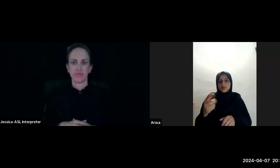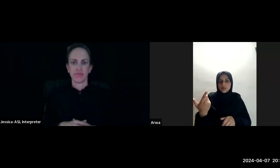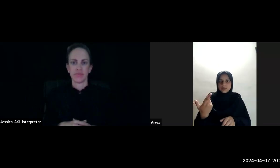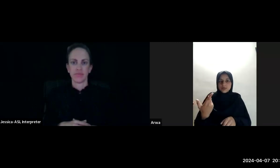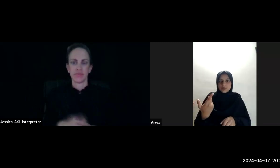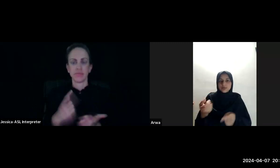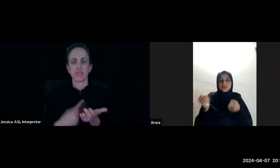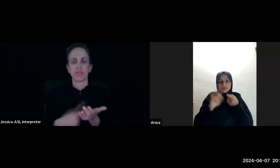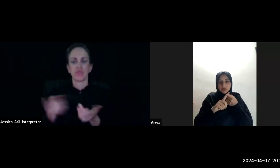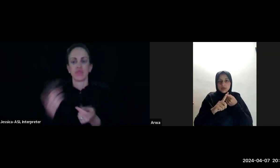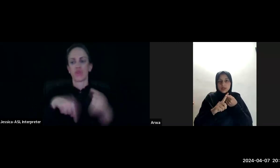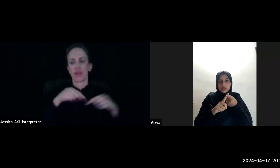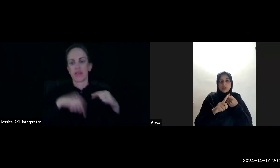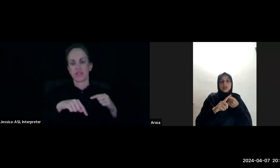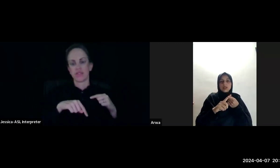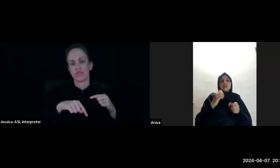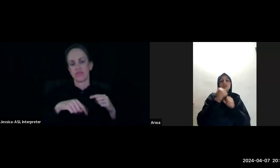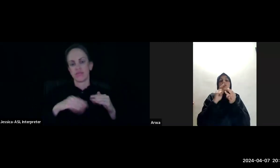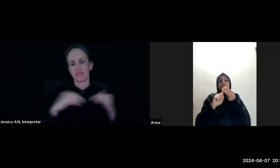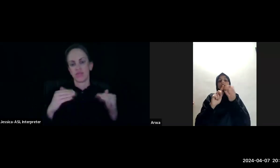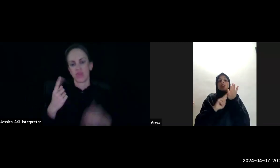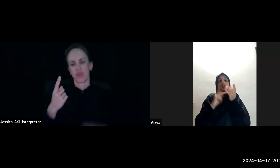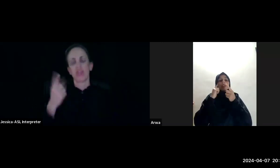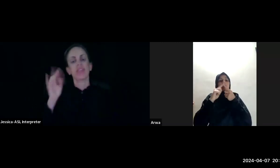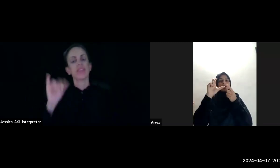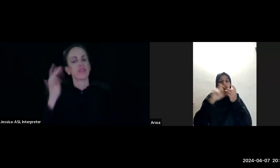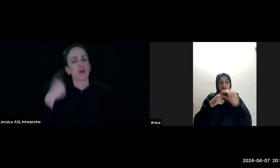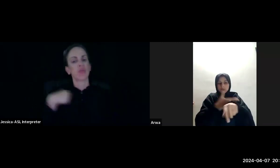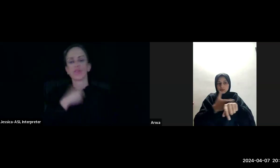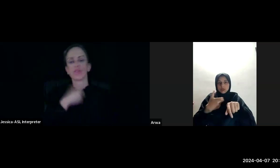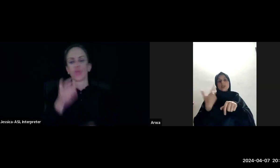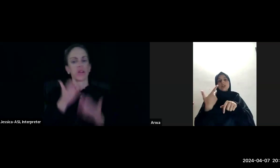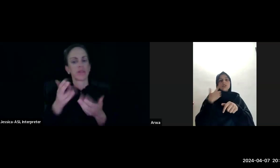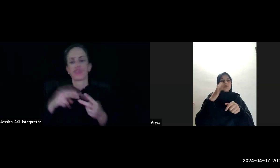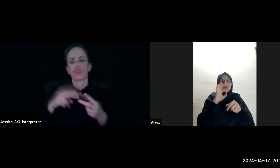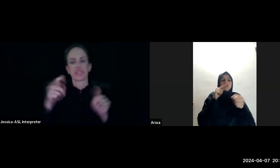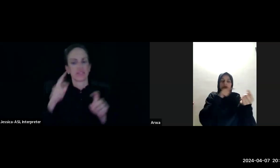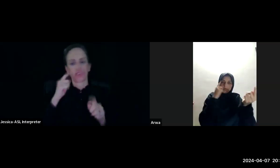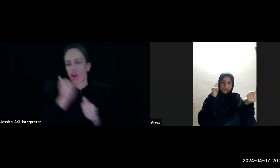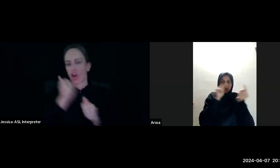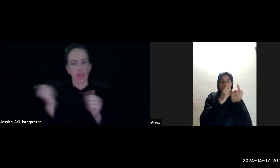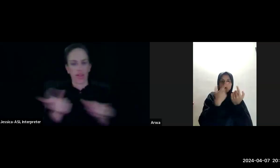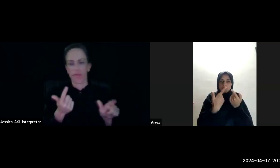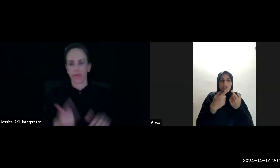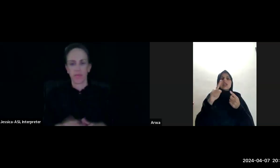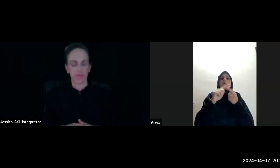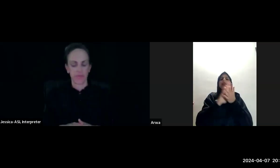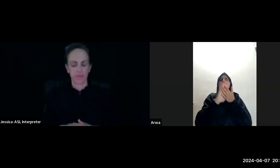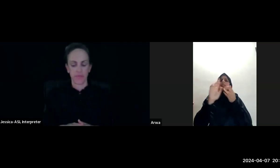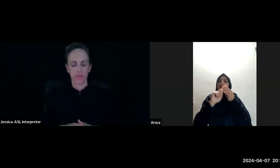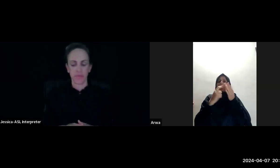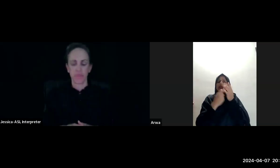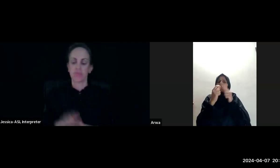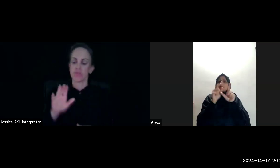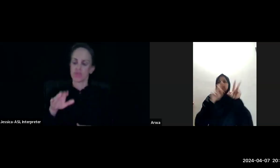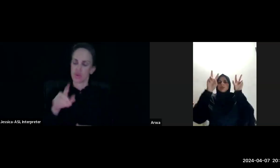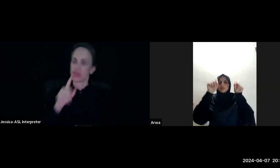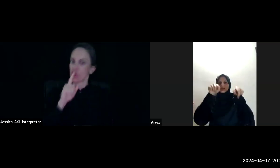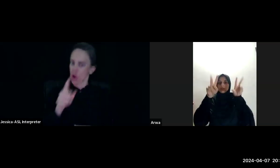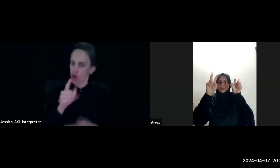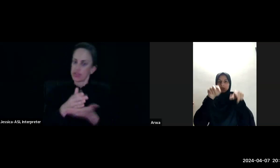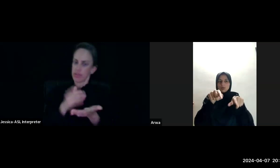we don't recommend genetic test for everybody. so there are therapies the very promising one is the